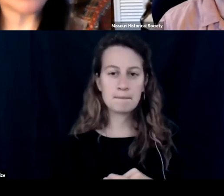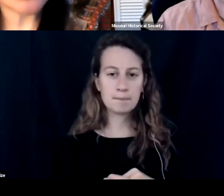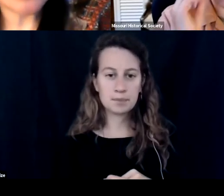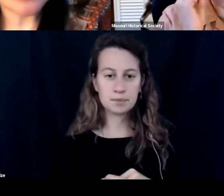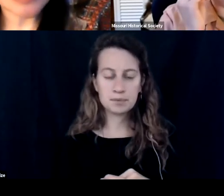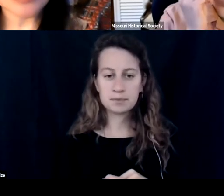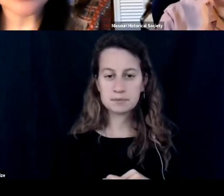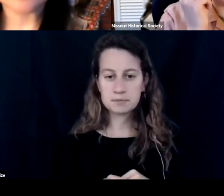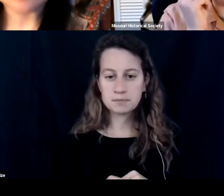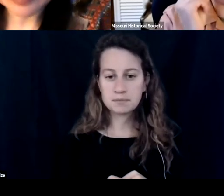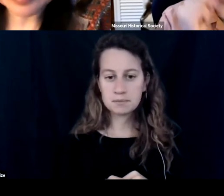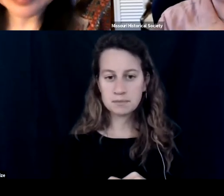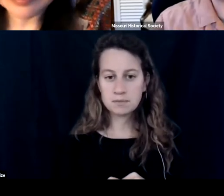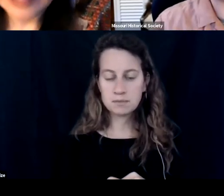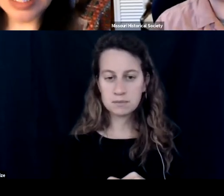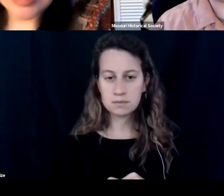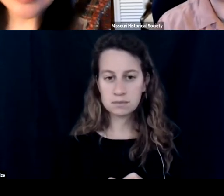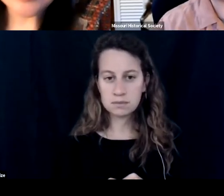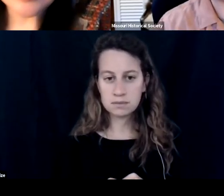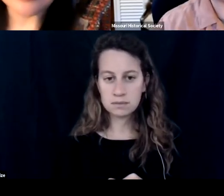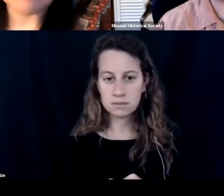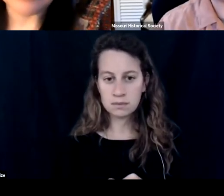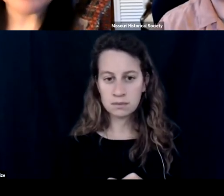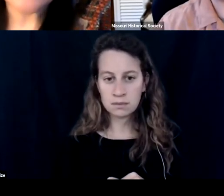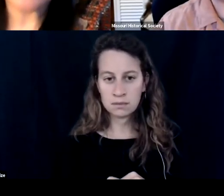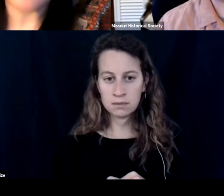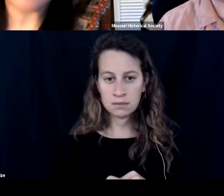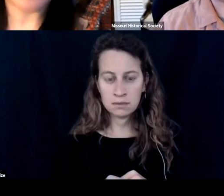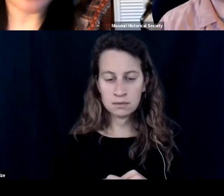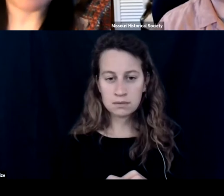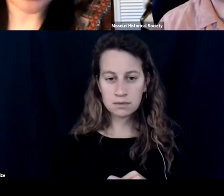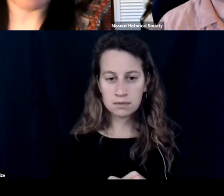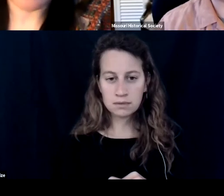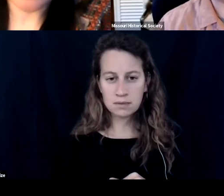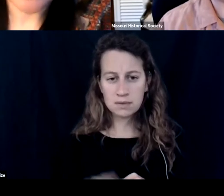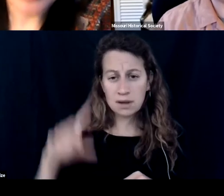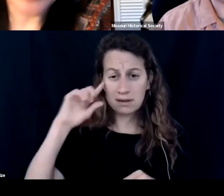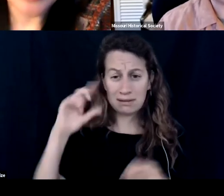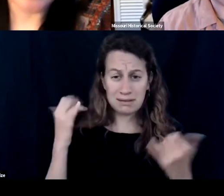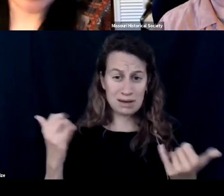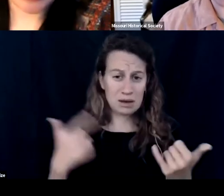have been pushing that and only living people are eligible. And